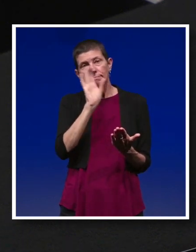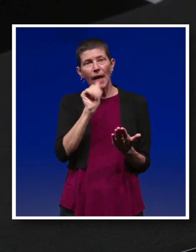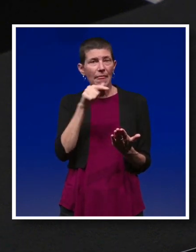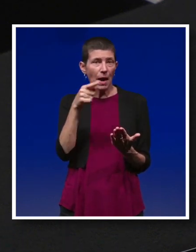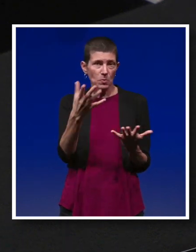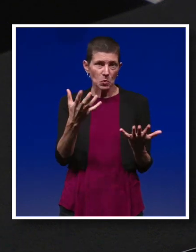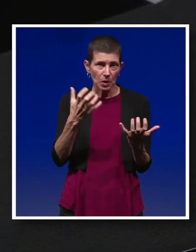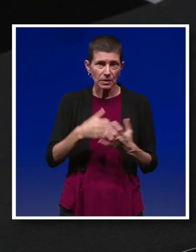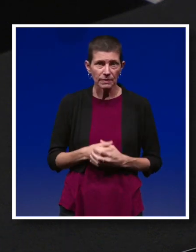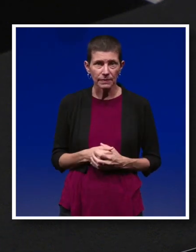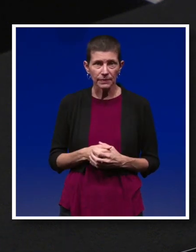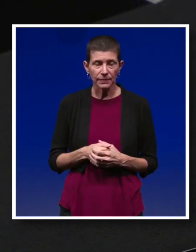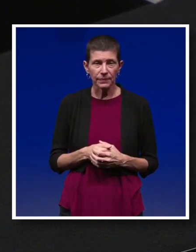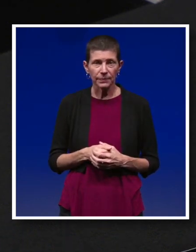And look for the app in question.